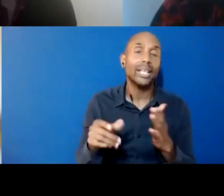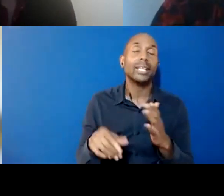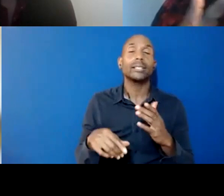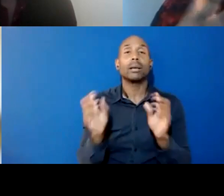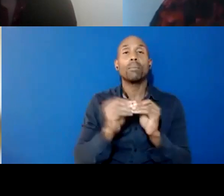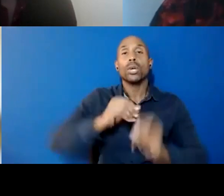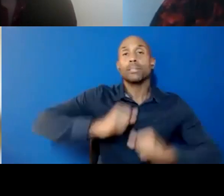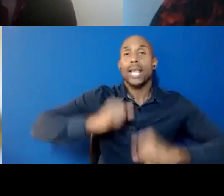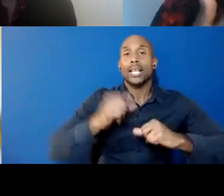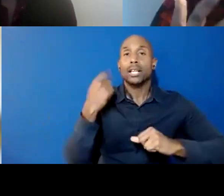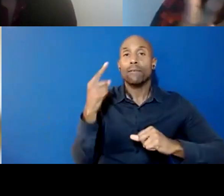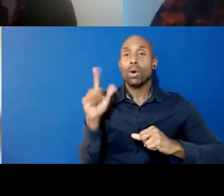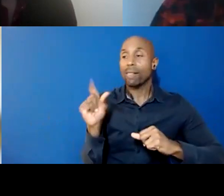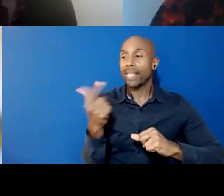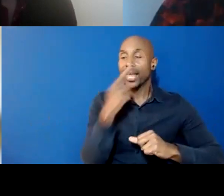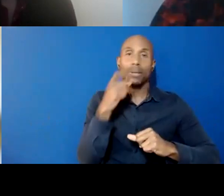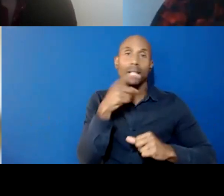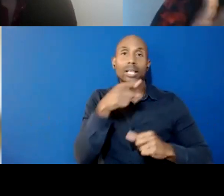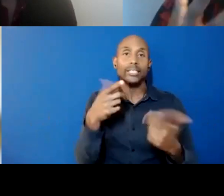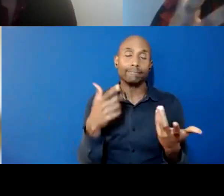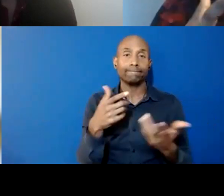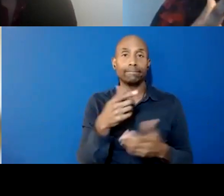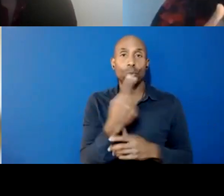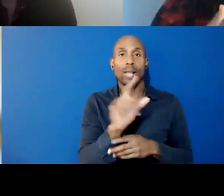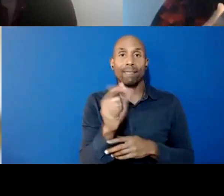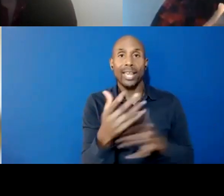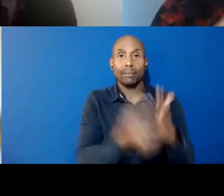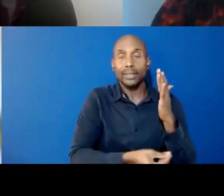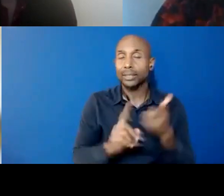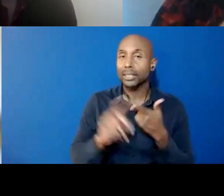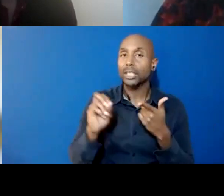wheelchair or an aide to go with them, that money came from the student body.